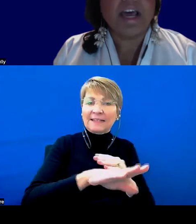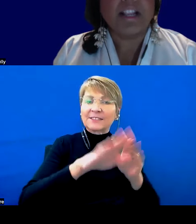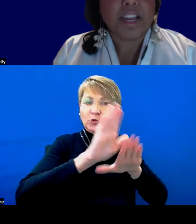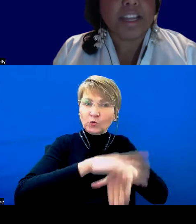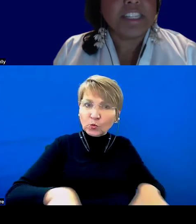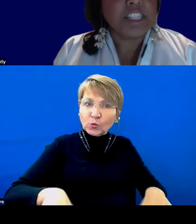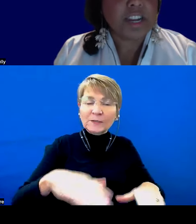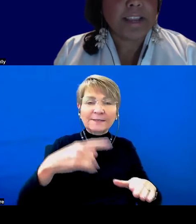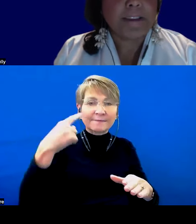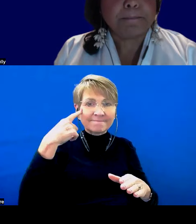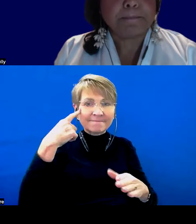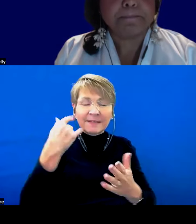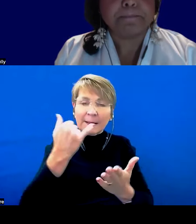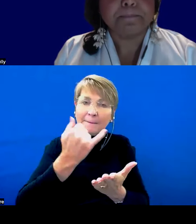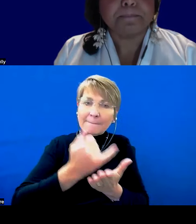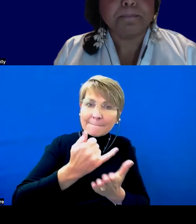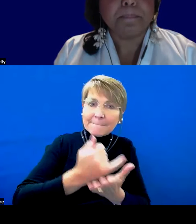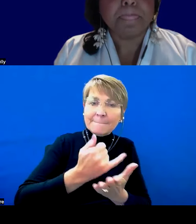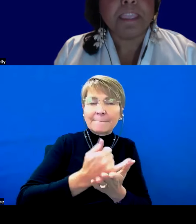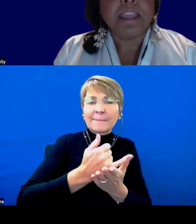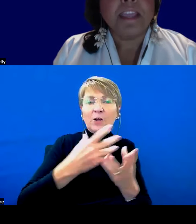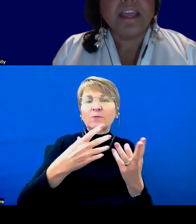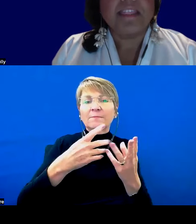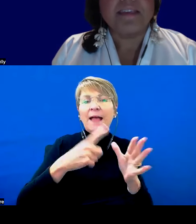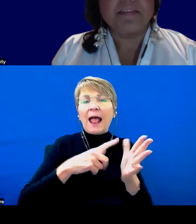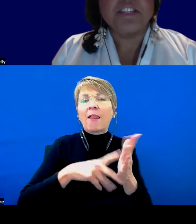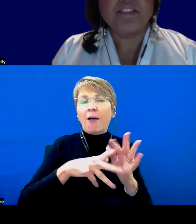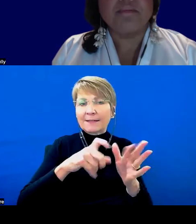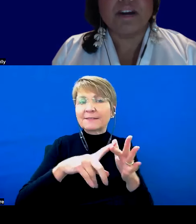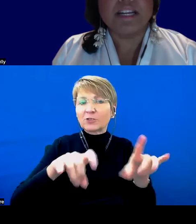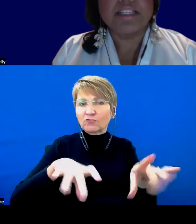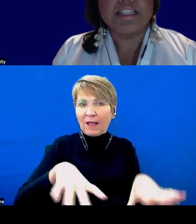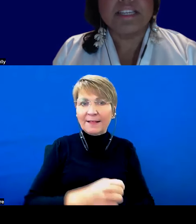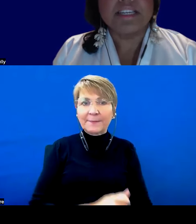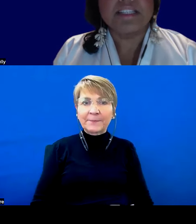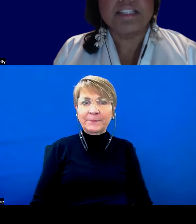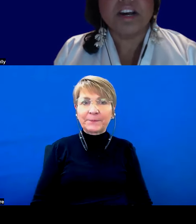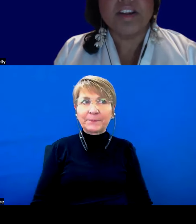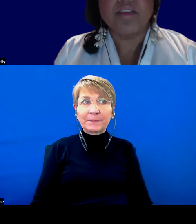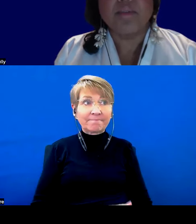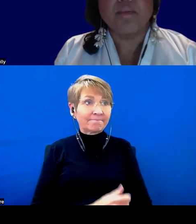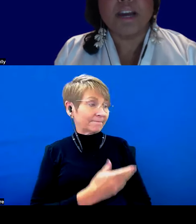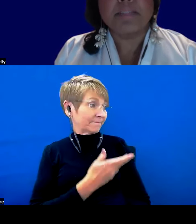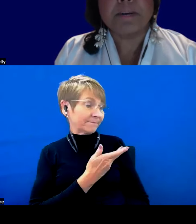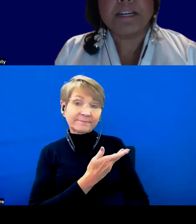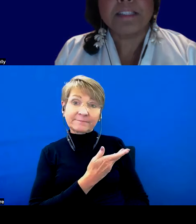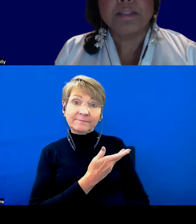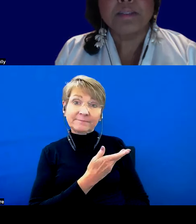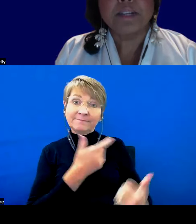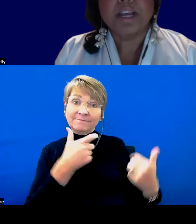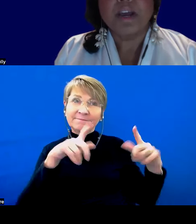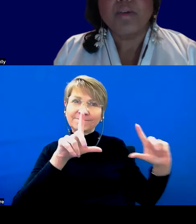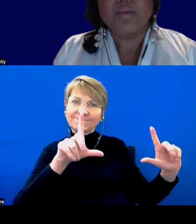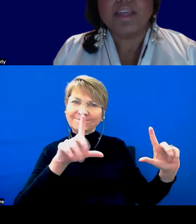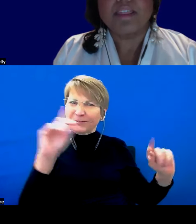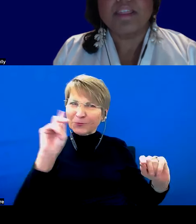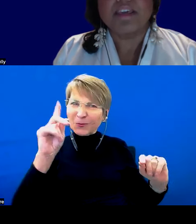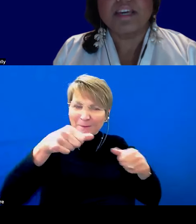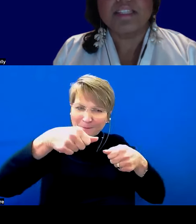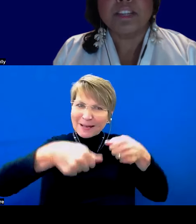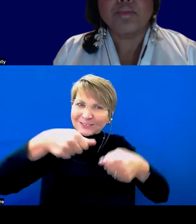Alliance Australia. The image on the right is the slide of a white puzzle with a central